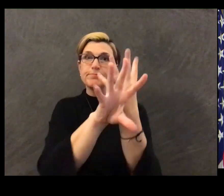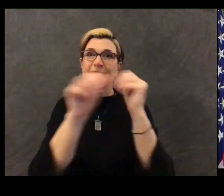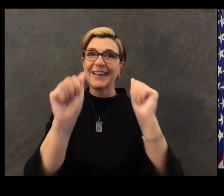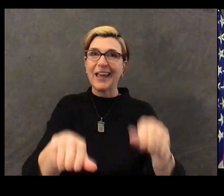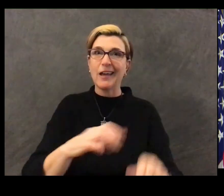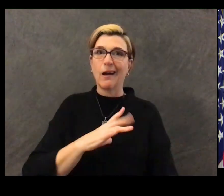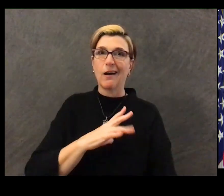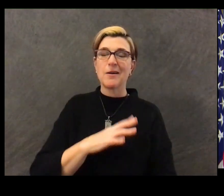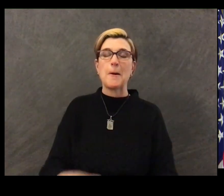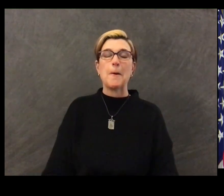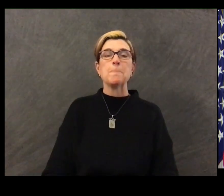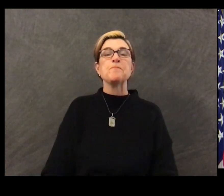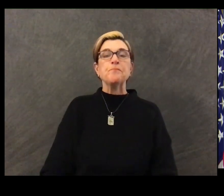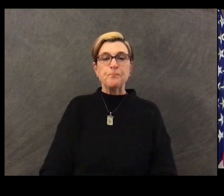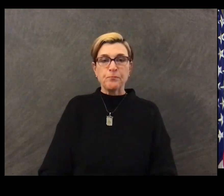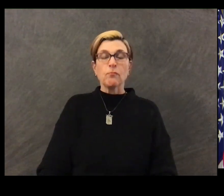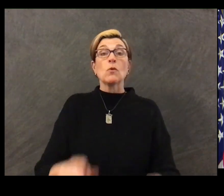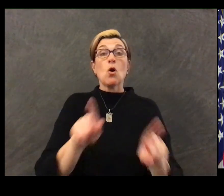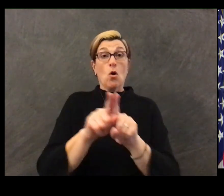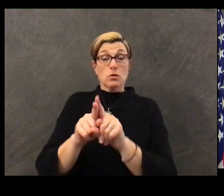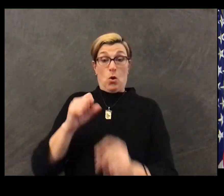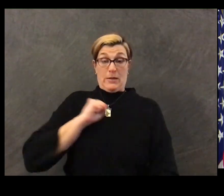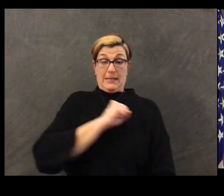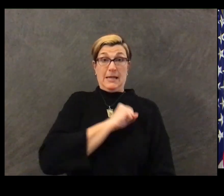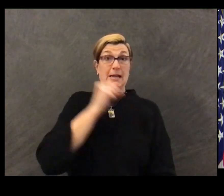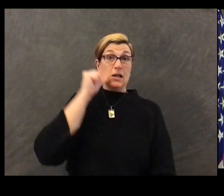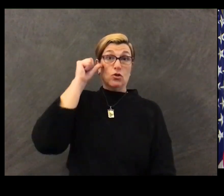passed by the Senate yesterday and I want to thank everybody a great great